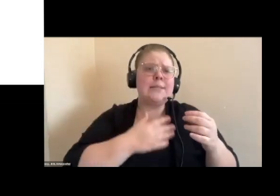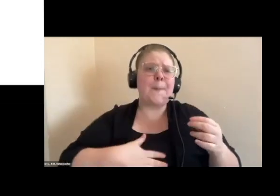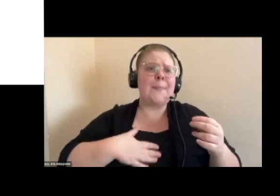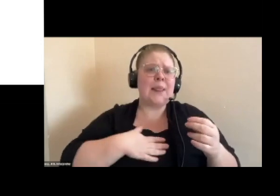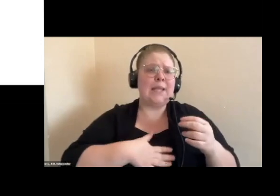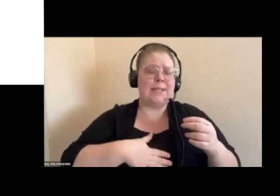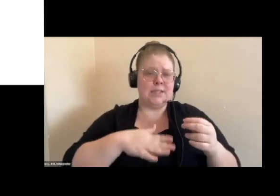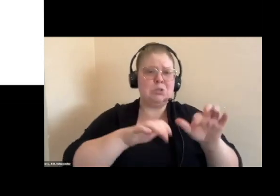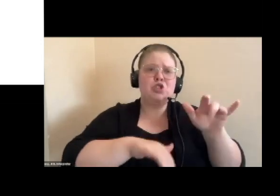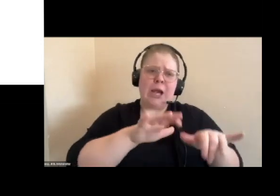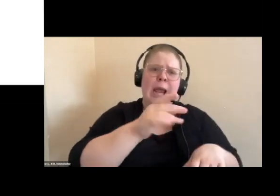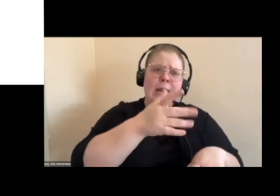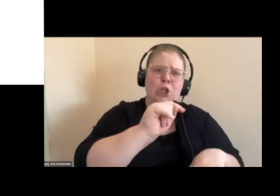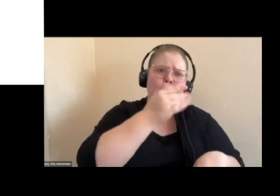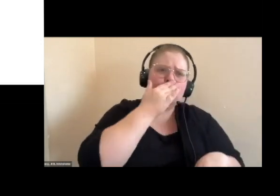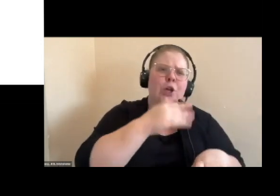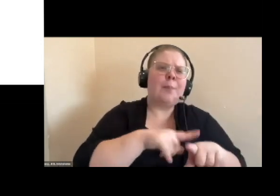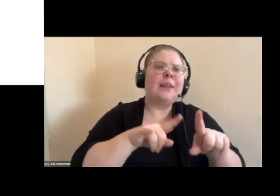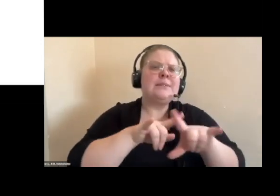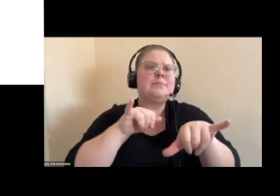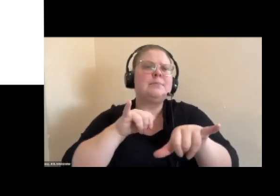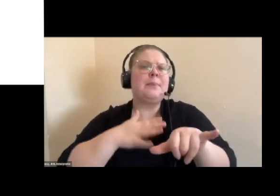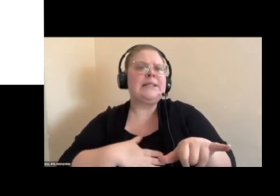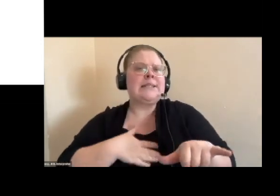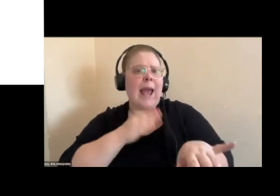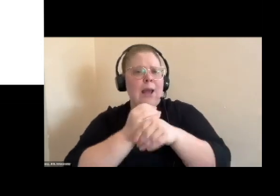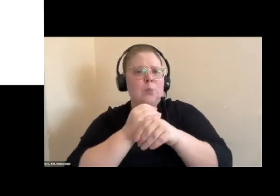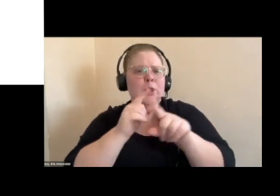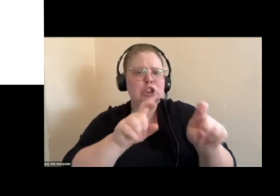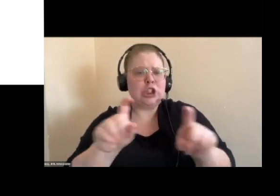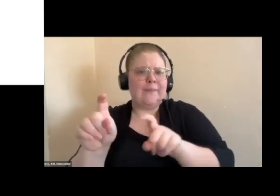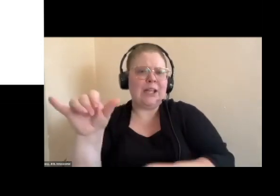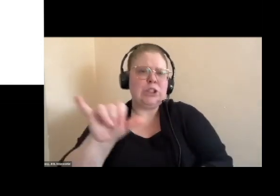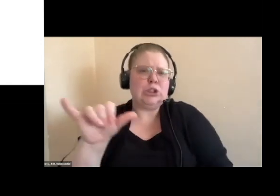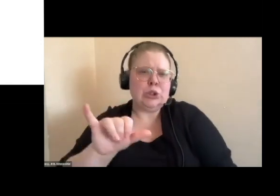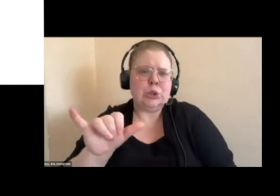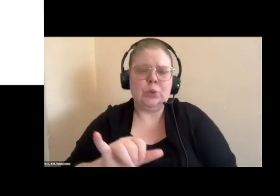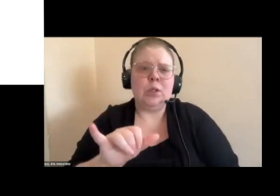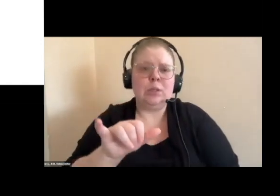And Amy, just put it in the chat again,